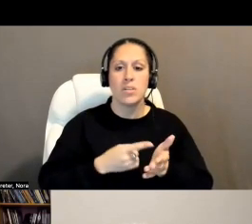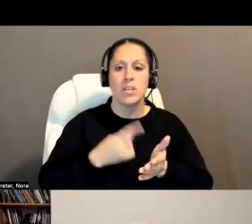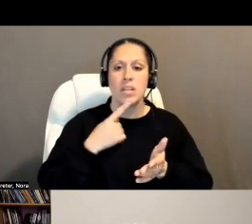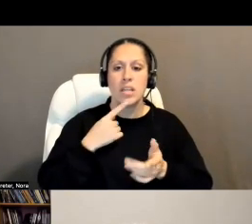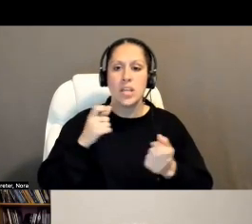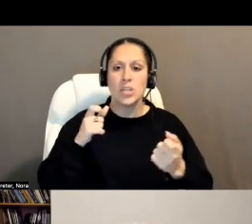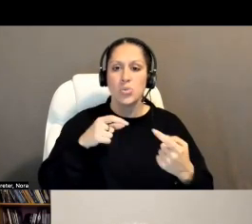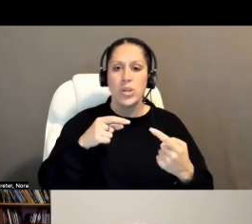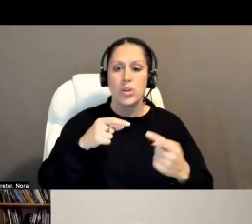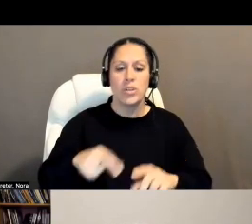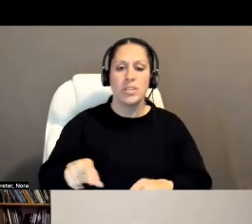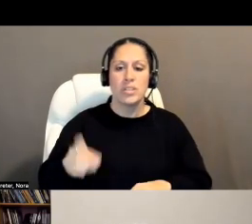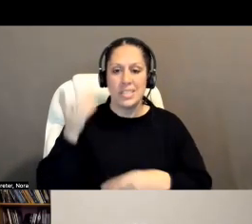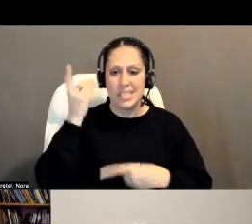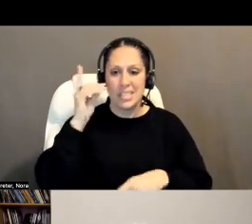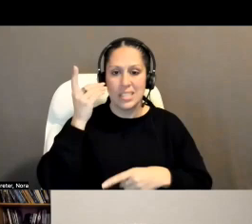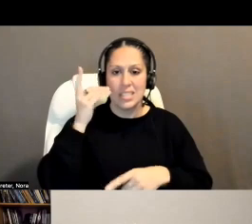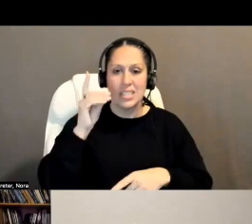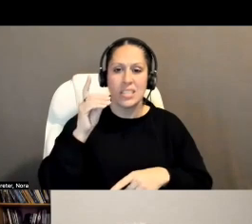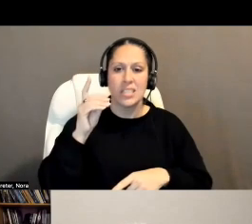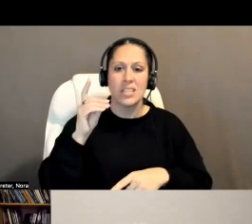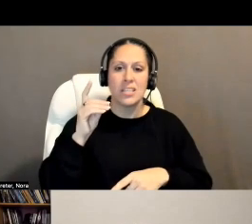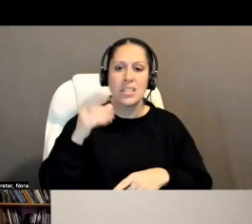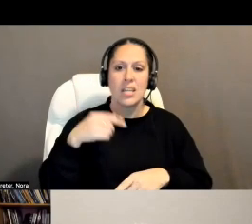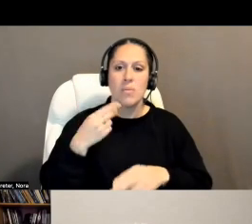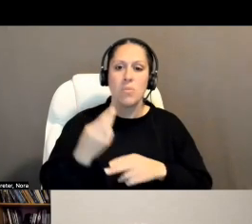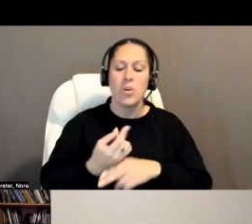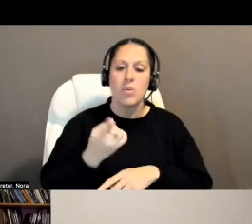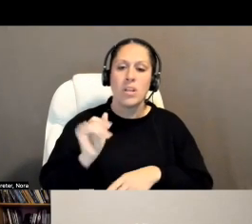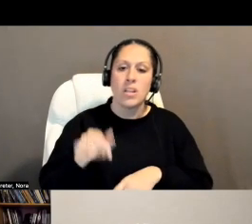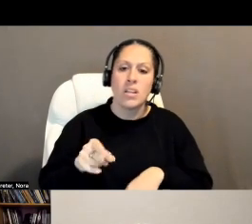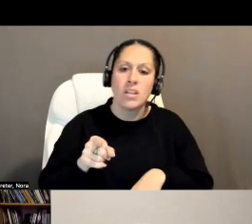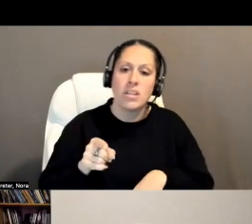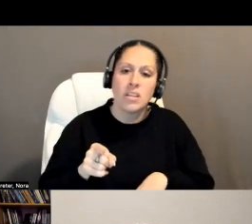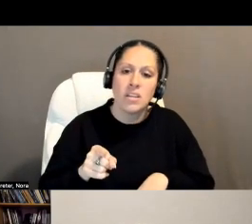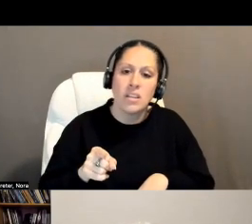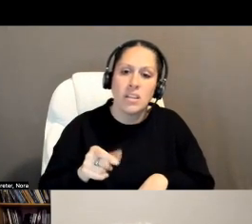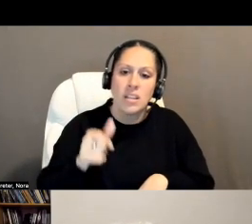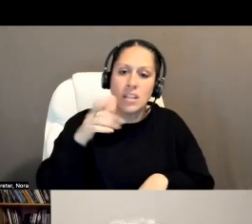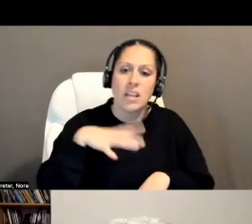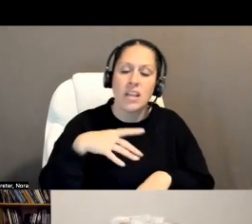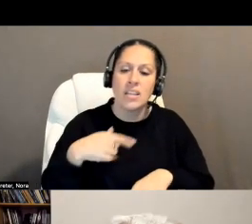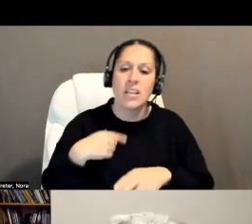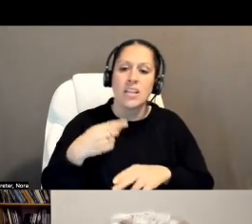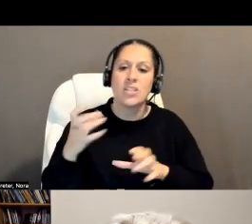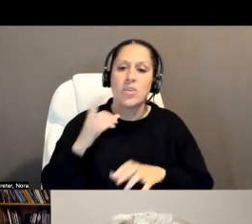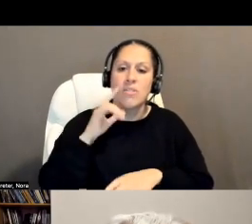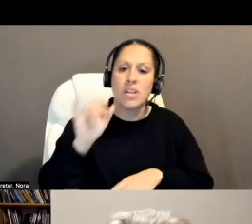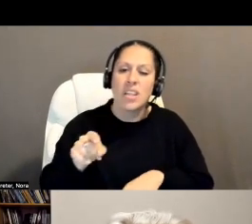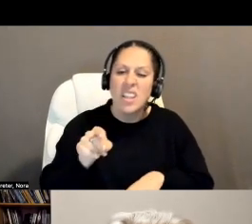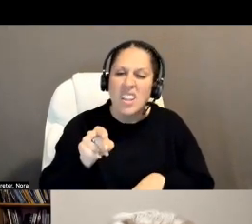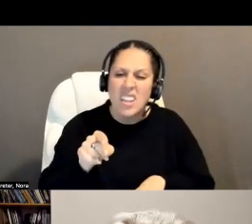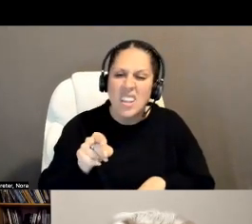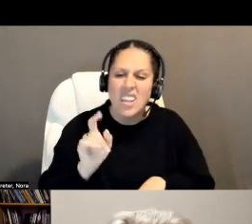disease," yeah, um, actually I'm wearing one right now. These are the the guys that I do for that, little opossums.